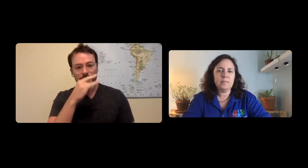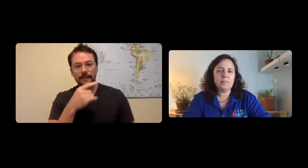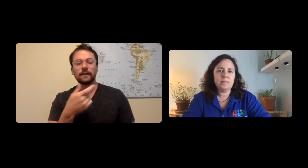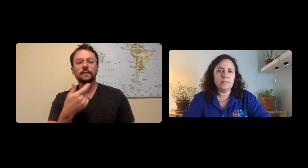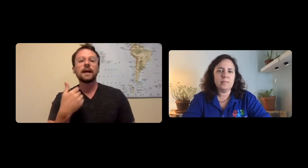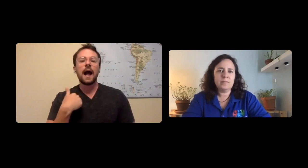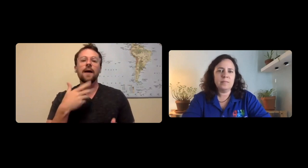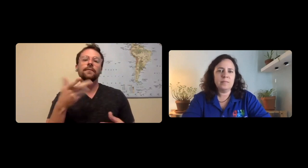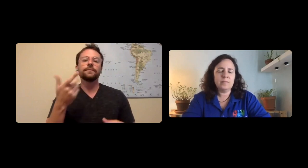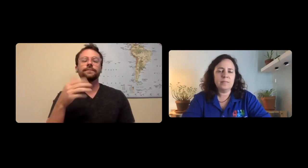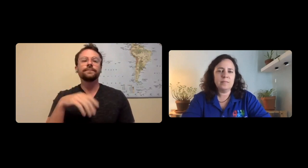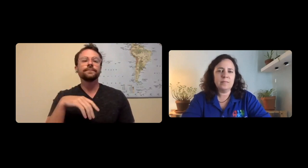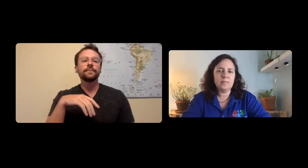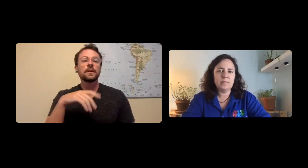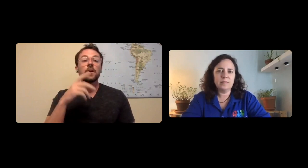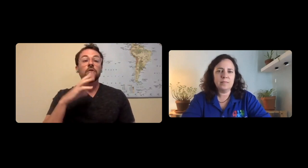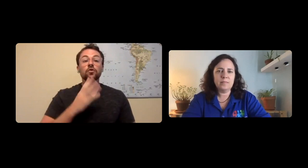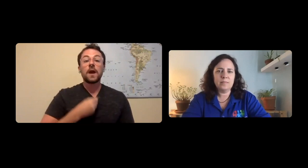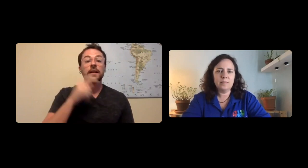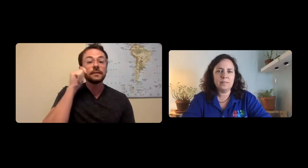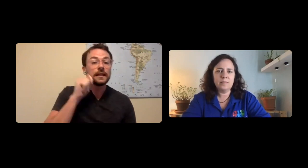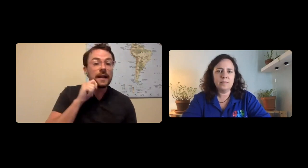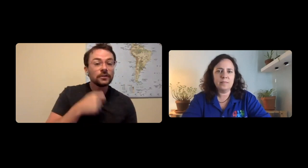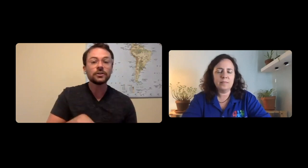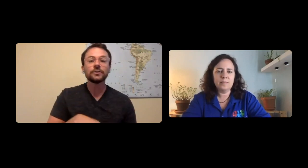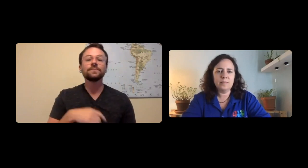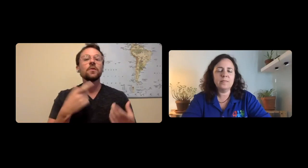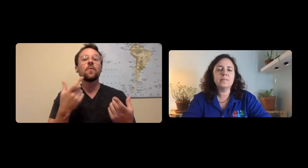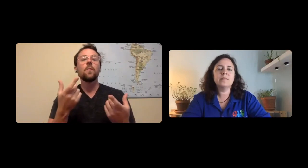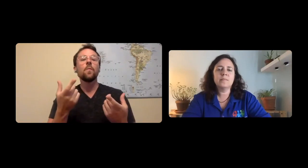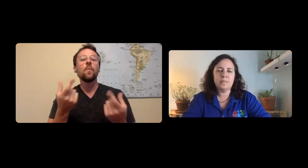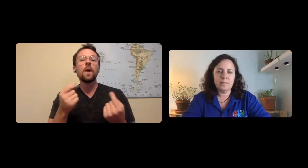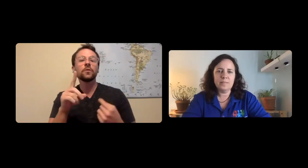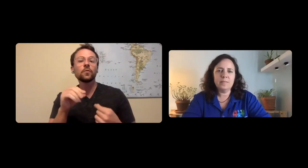I know there's a lot of books.